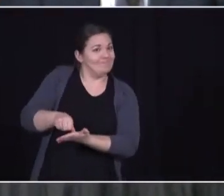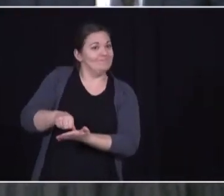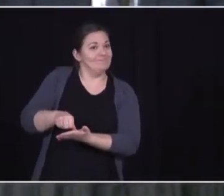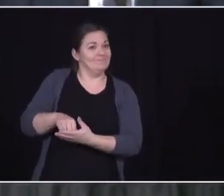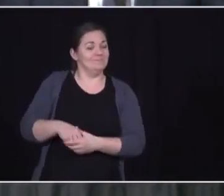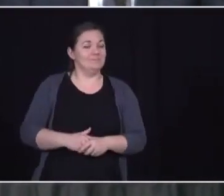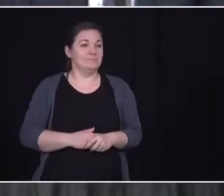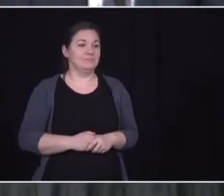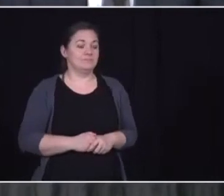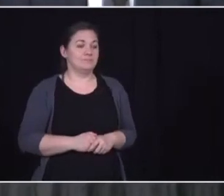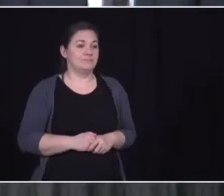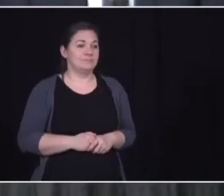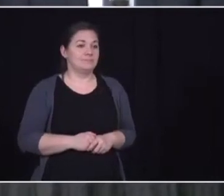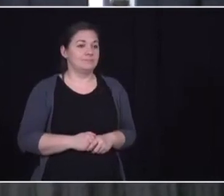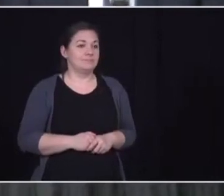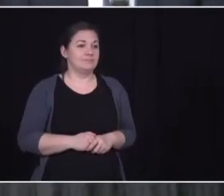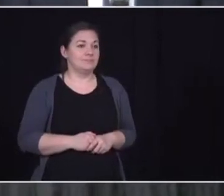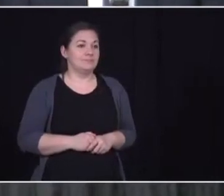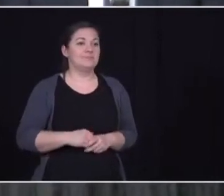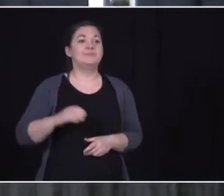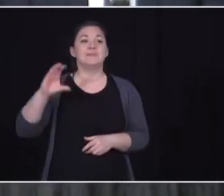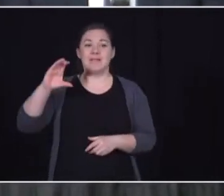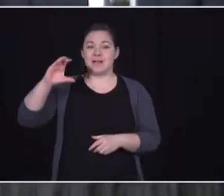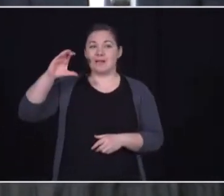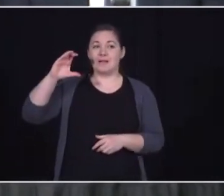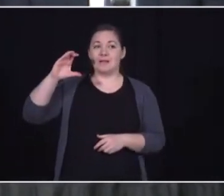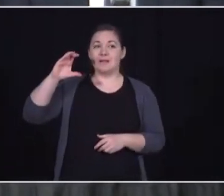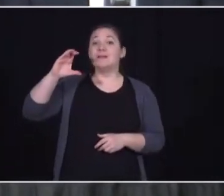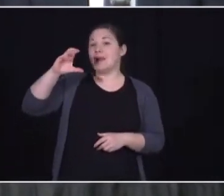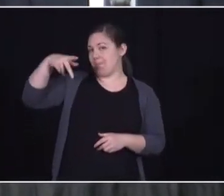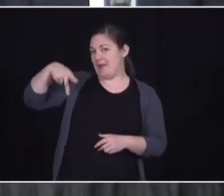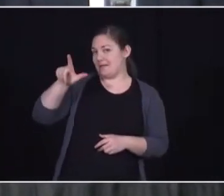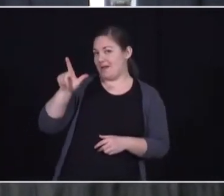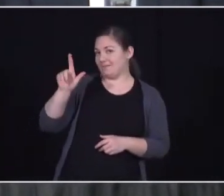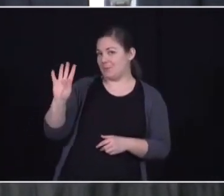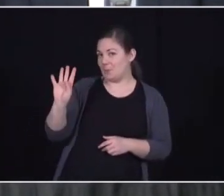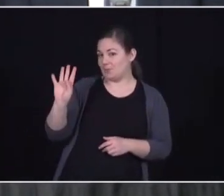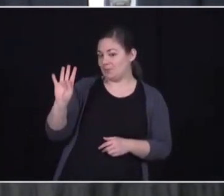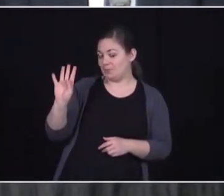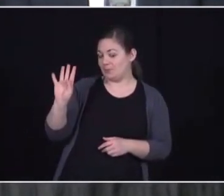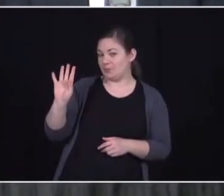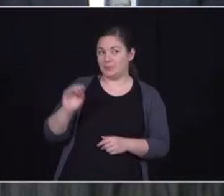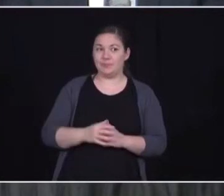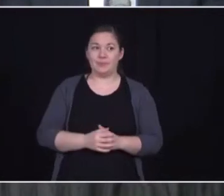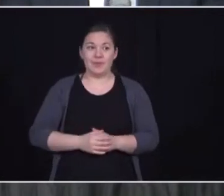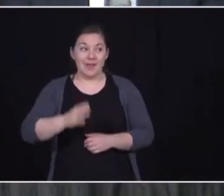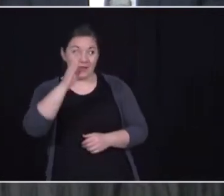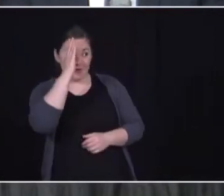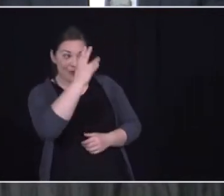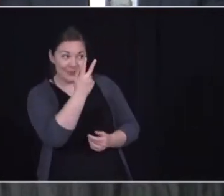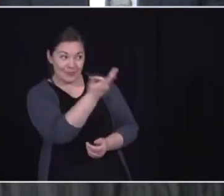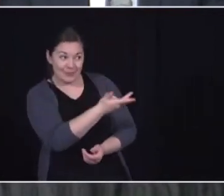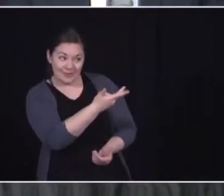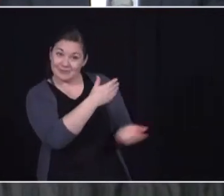We will go to the phone lines, just a reminder, one question one follow-up, we will go to the first question please.